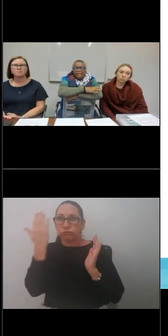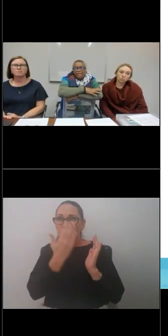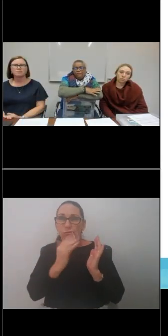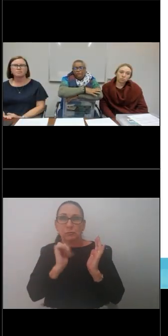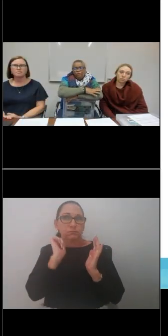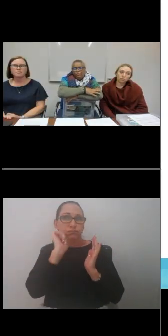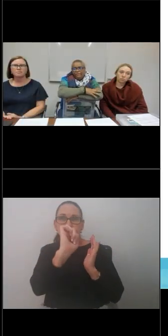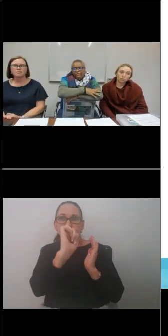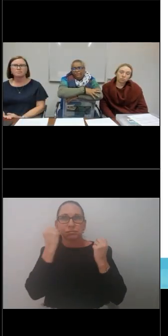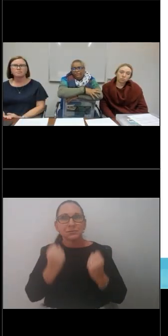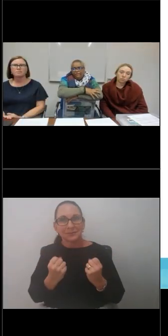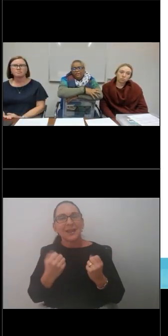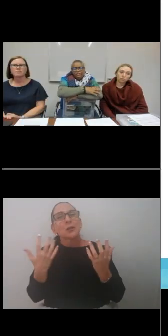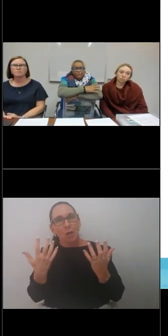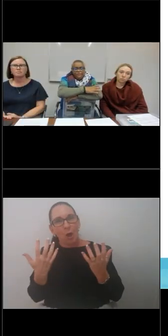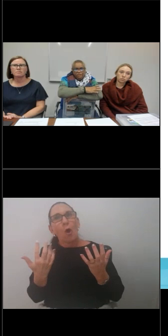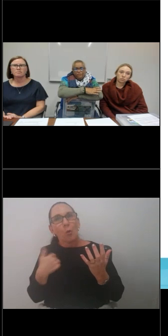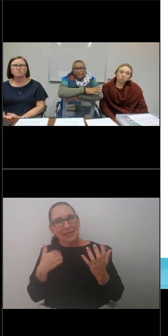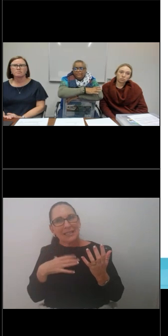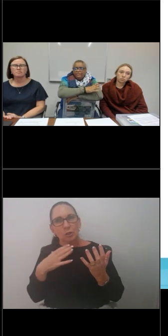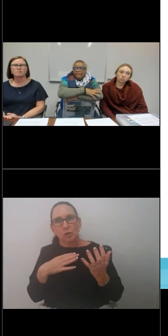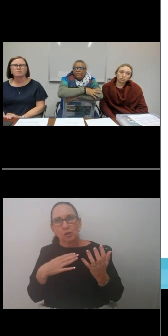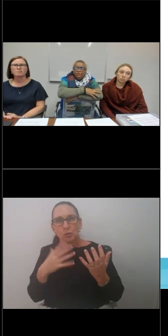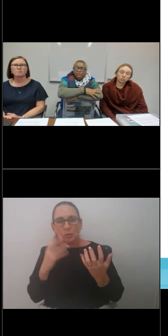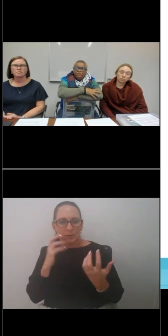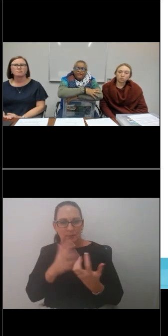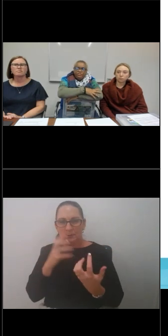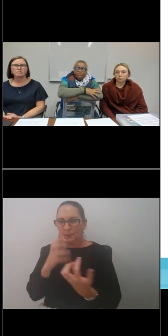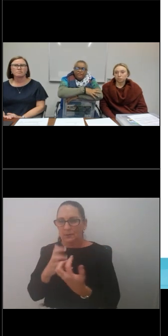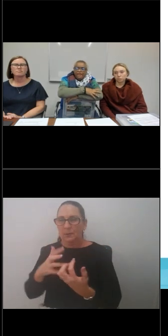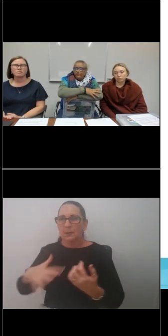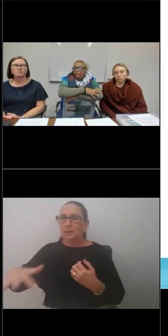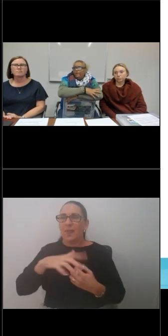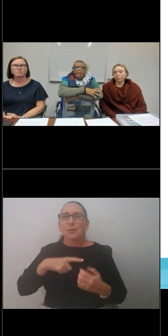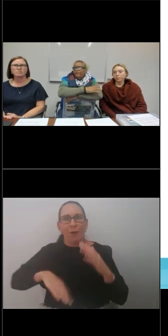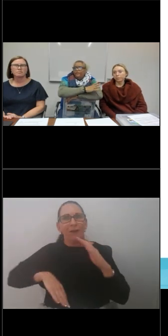to incorporate that within so we did go down that State-wide consultation and you're right